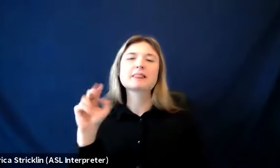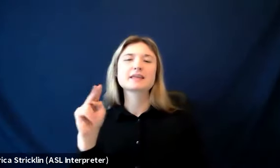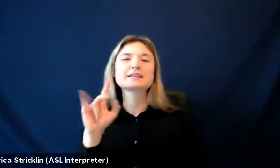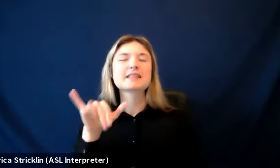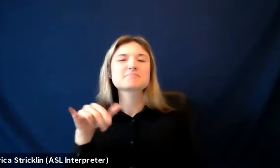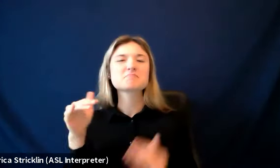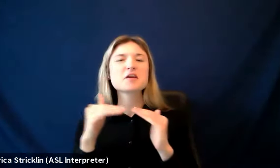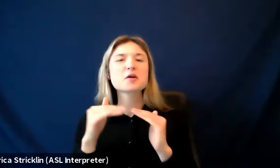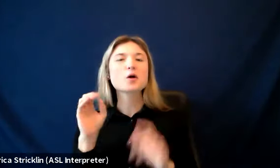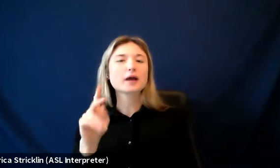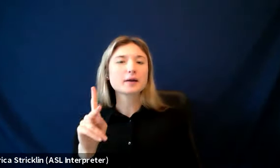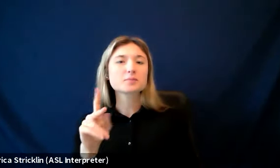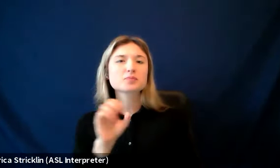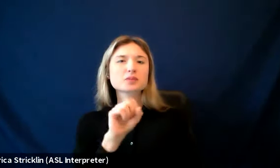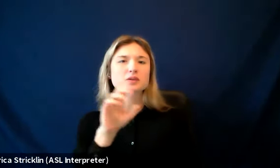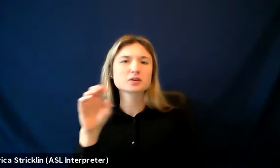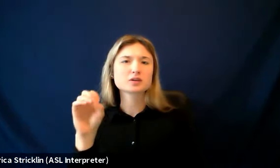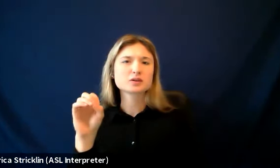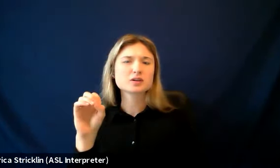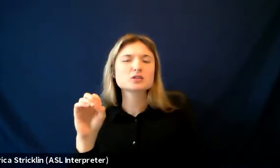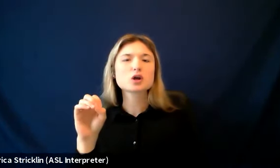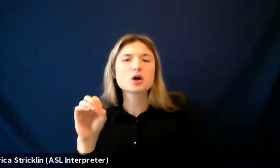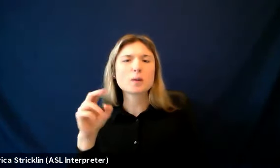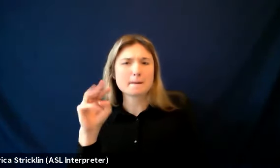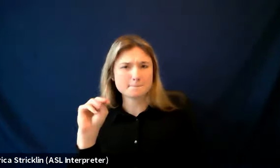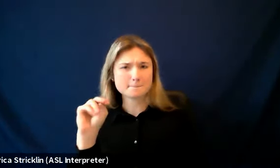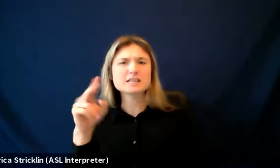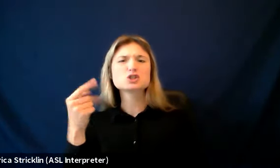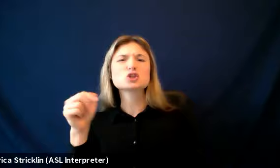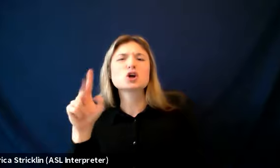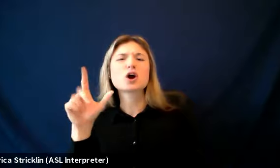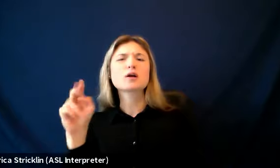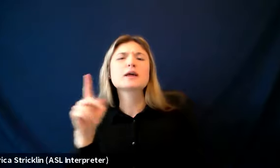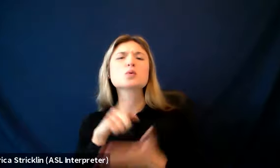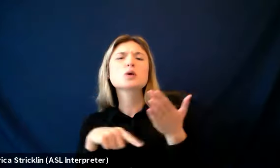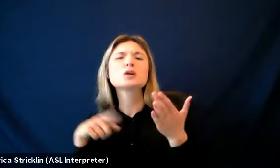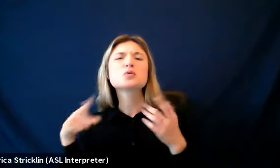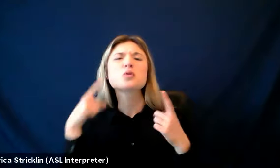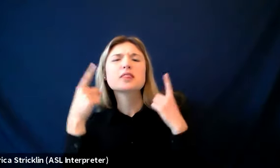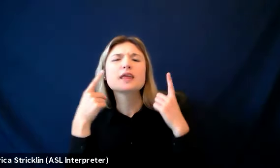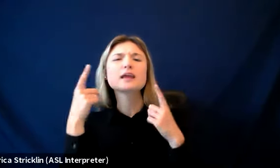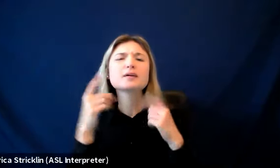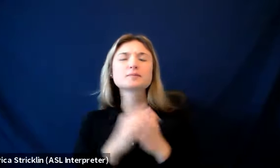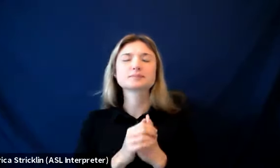to you okay so Mr Harland, what do you think about the question.